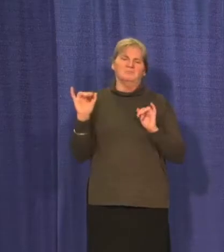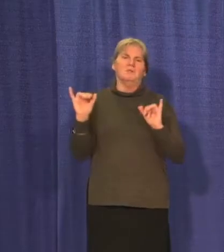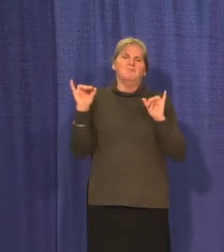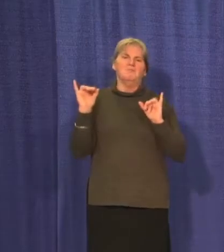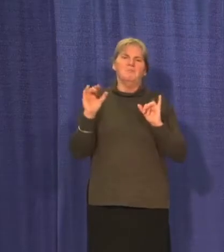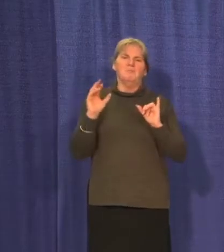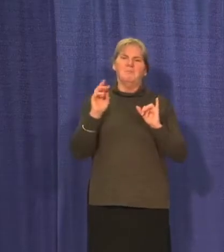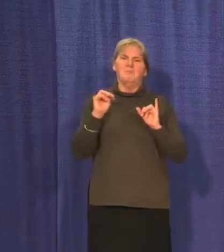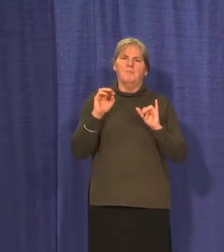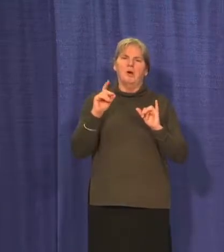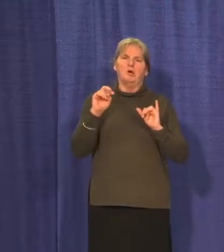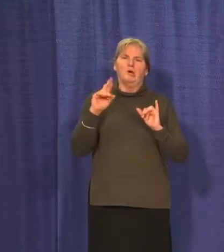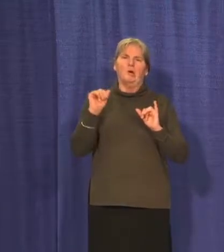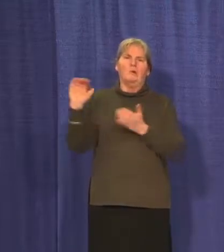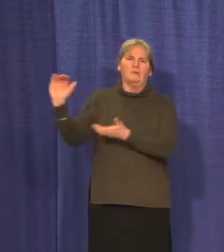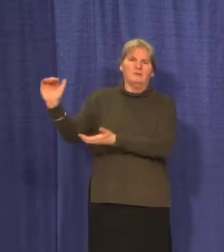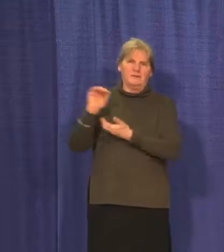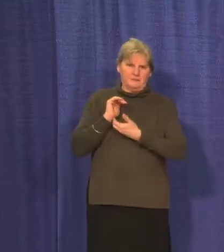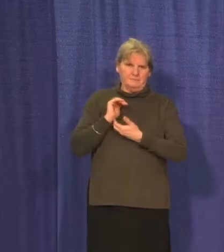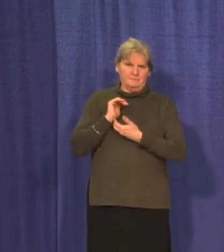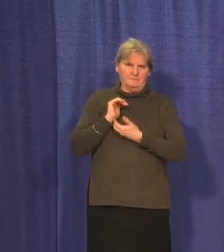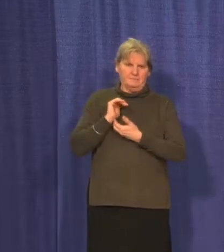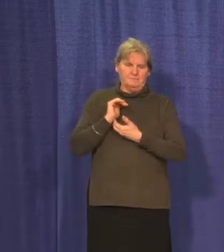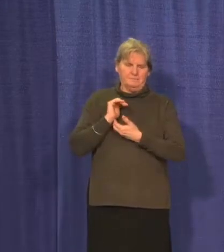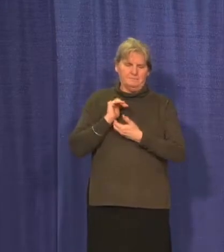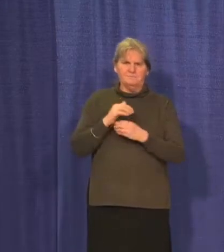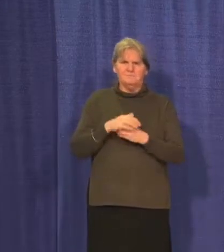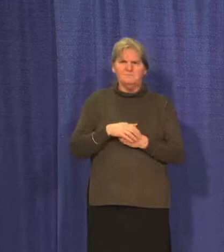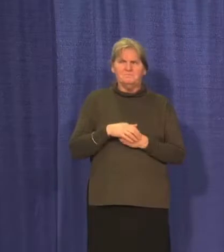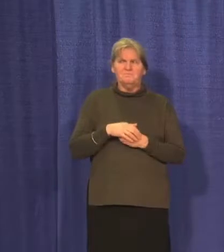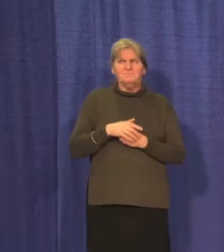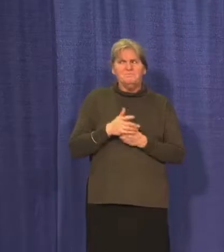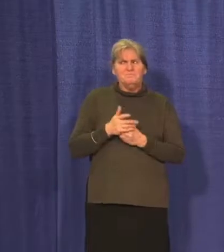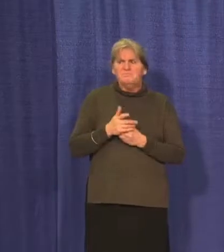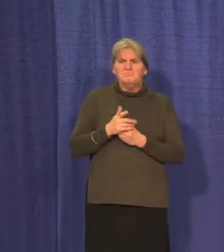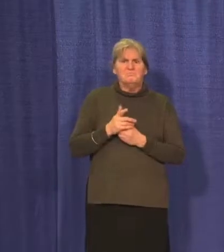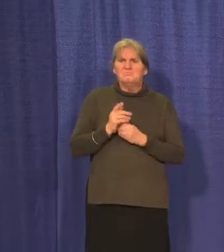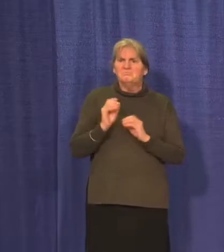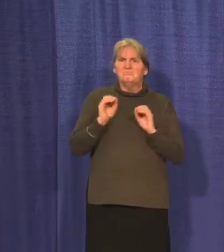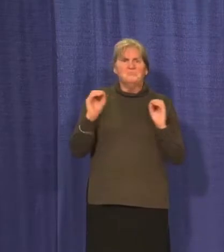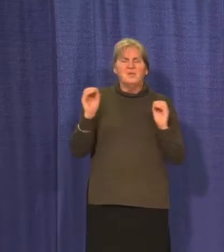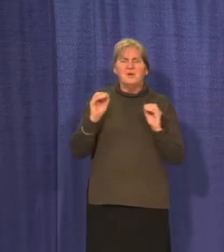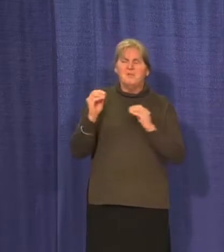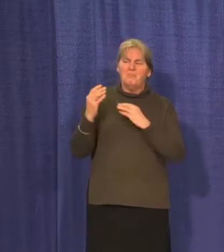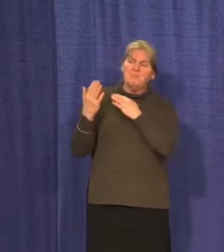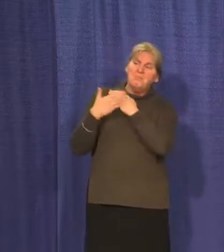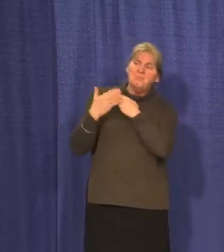that. I have had no information to